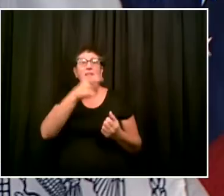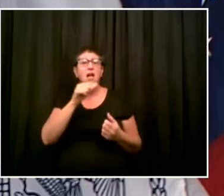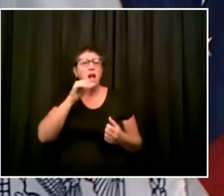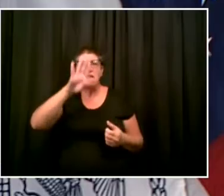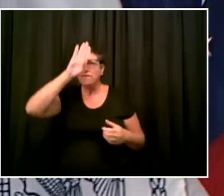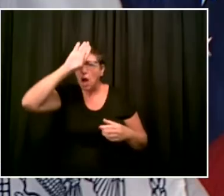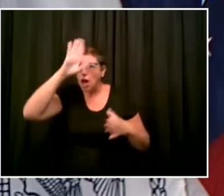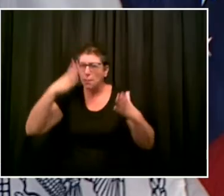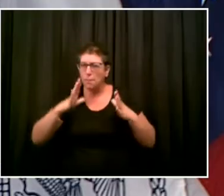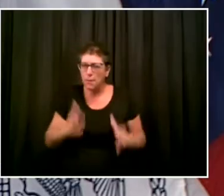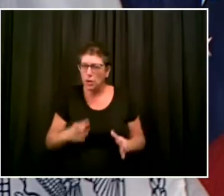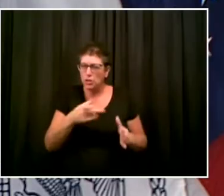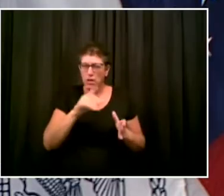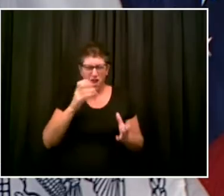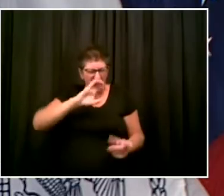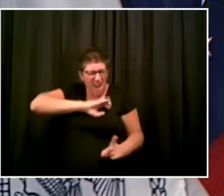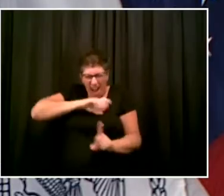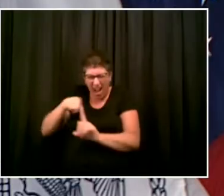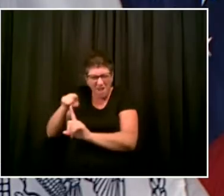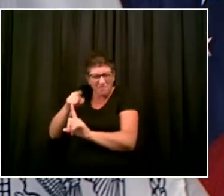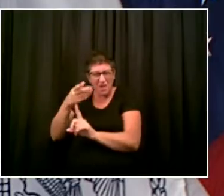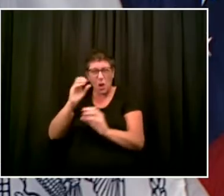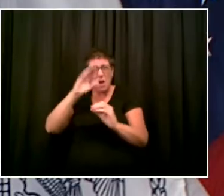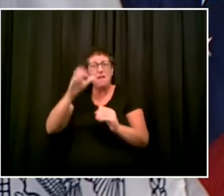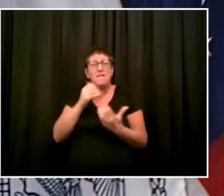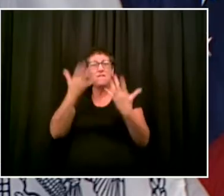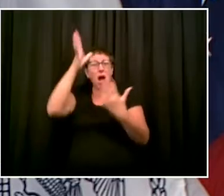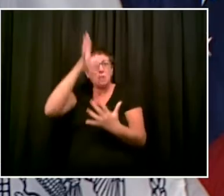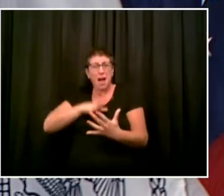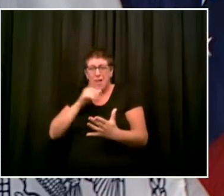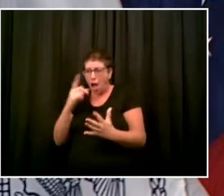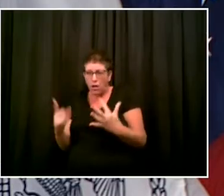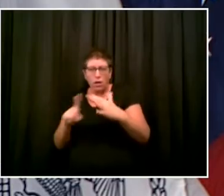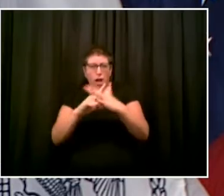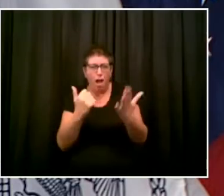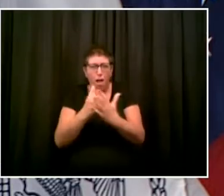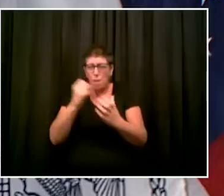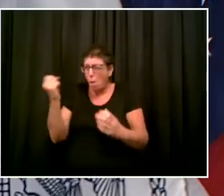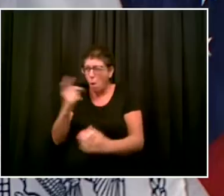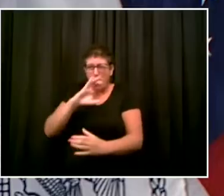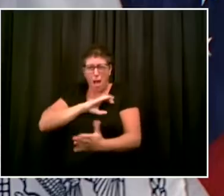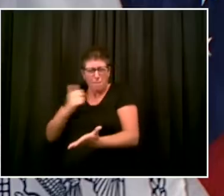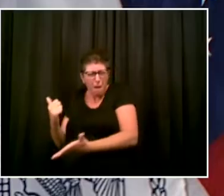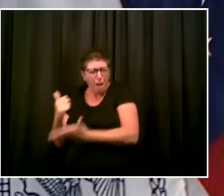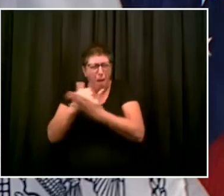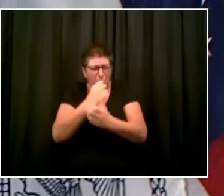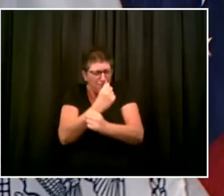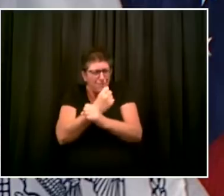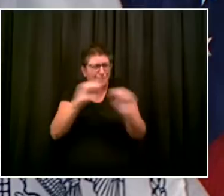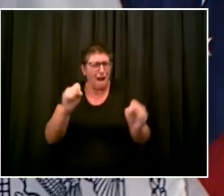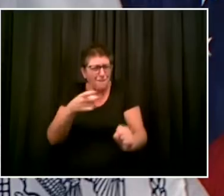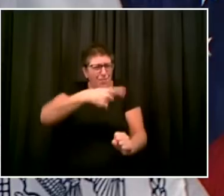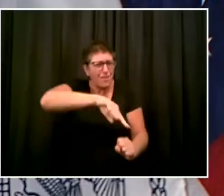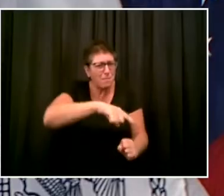YORK CITY. I'M NOT GOING TO ALLOW THE PERCEPTION TO OVERCOE MTHE REAITLY. THE ALREITY IS